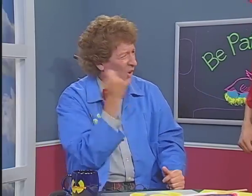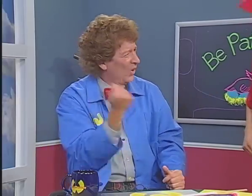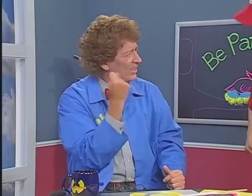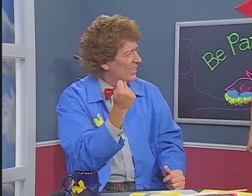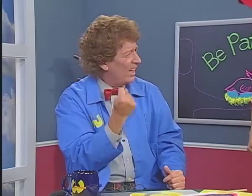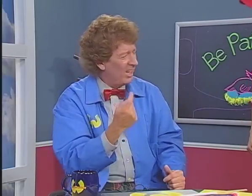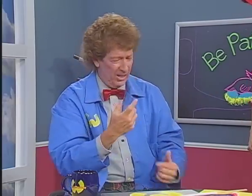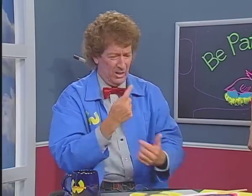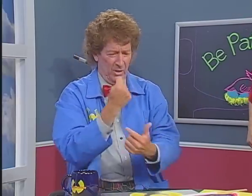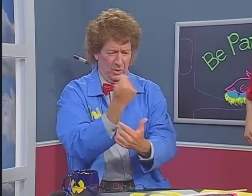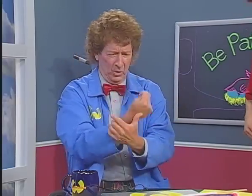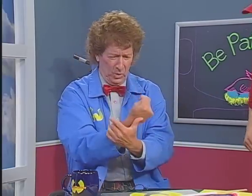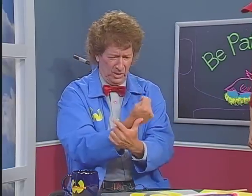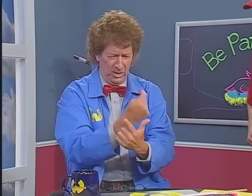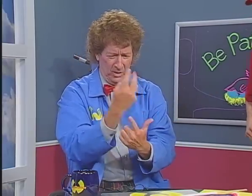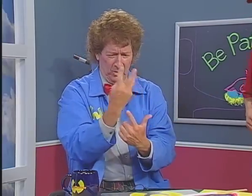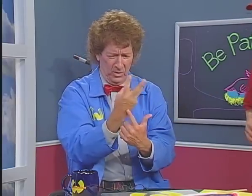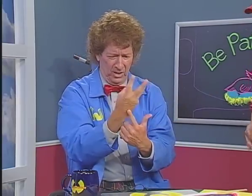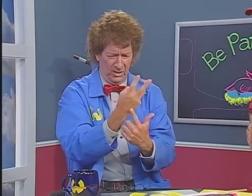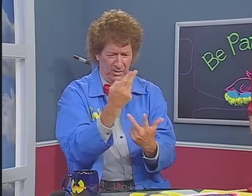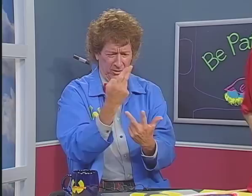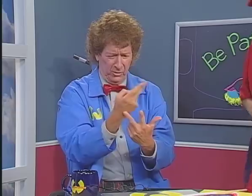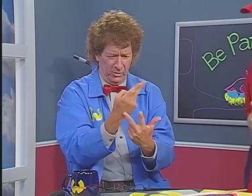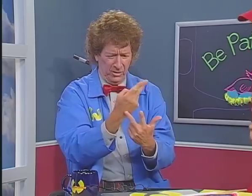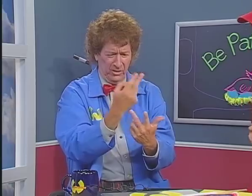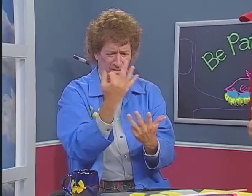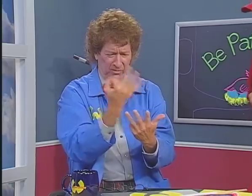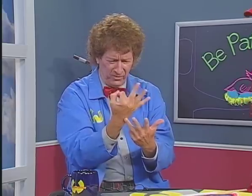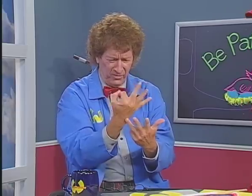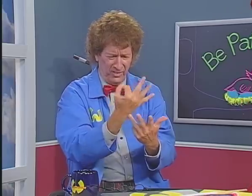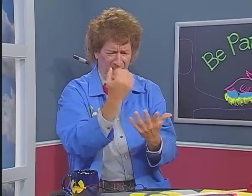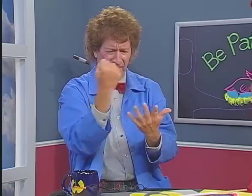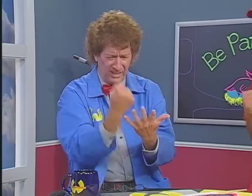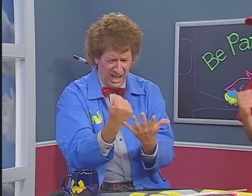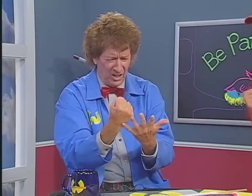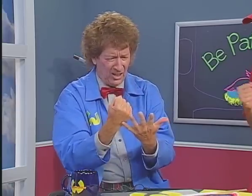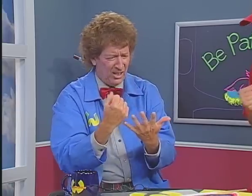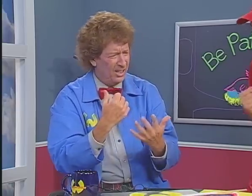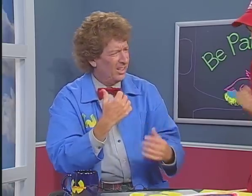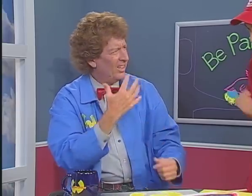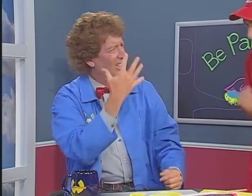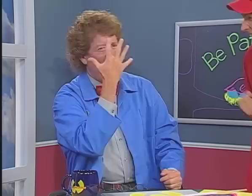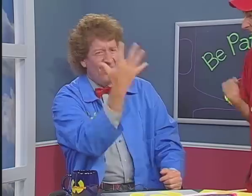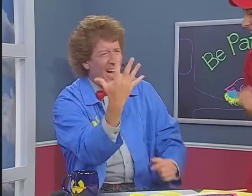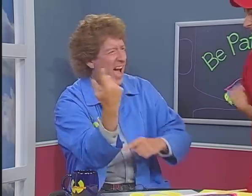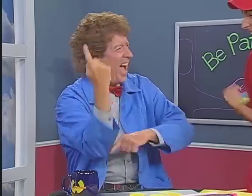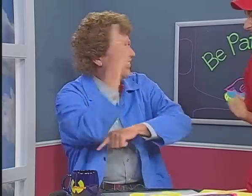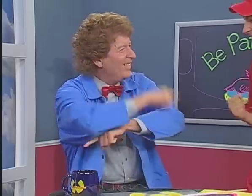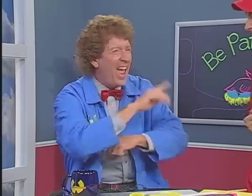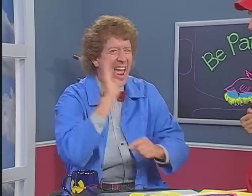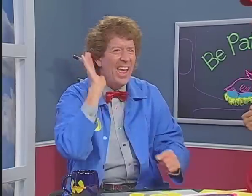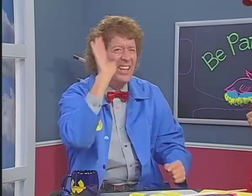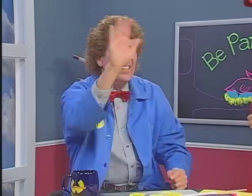TODAY IS TUESDAY. TUESDAY, WEDNESDAY, THURSDAY, FRIDAY, SATURDAY. THAT'S FIVE DAYS FROM TODAY.